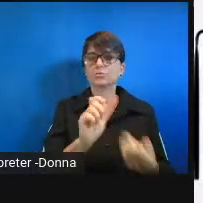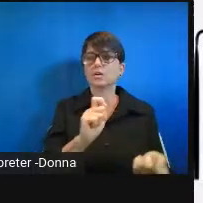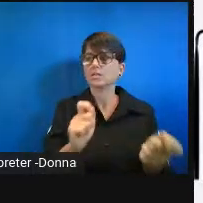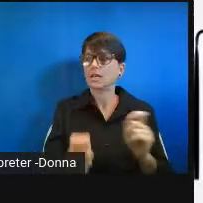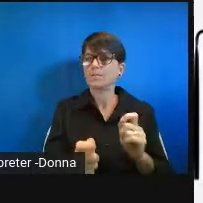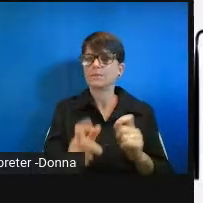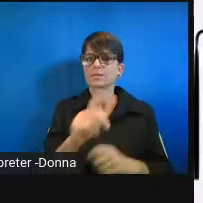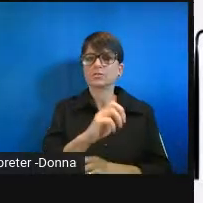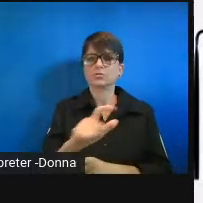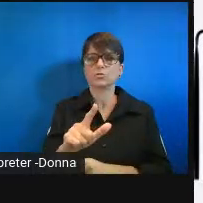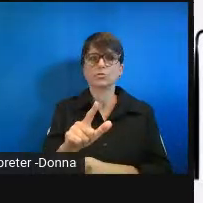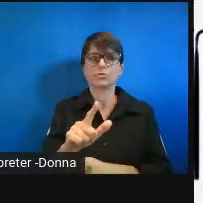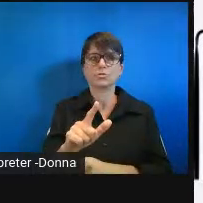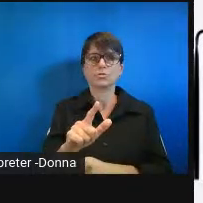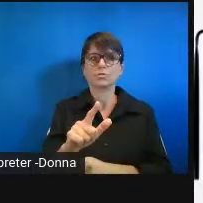possible because they are not Plugins.